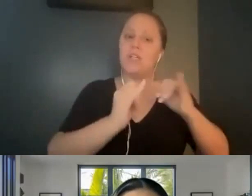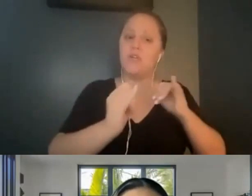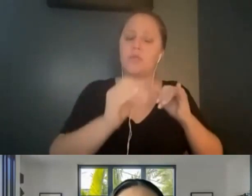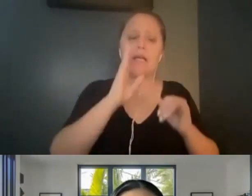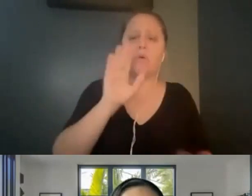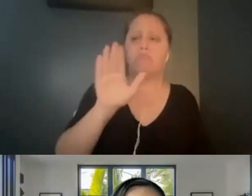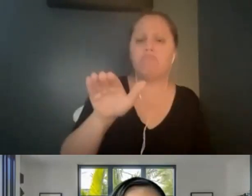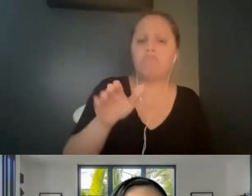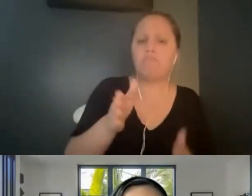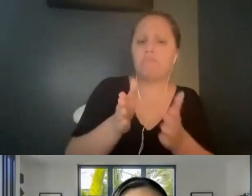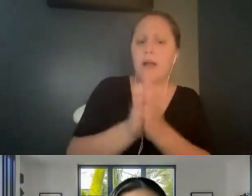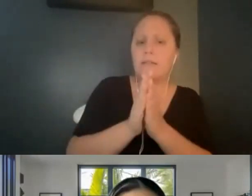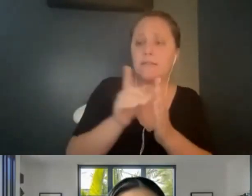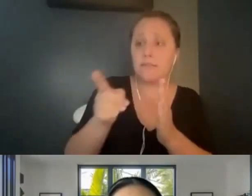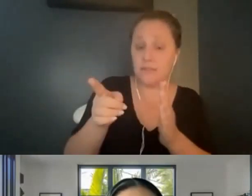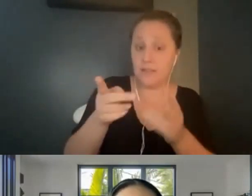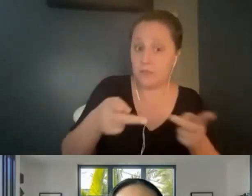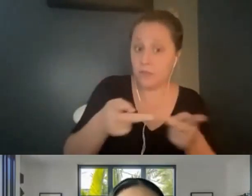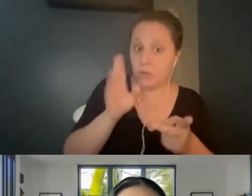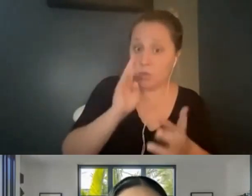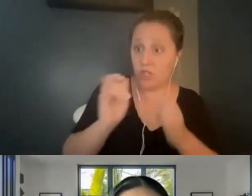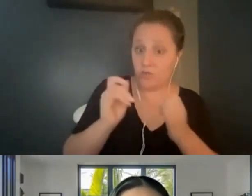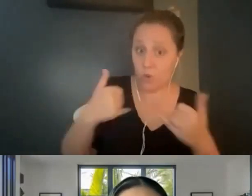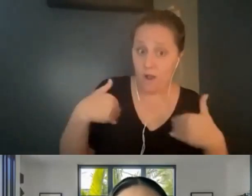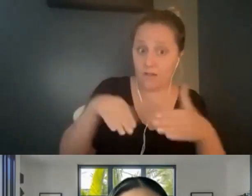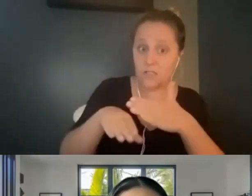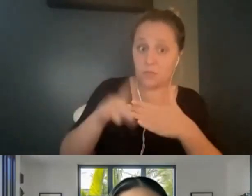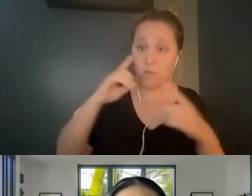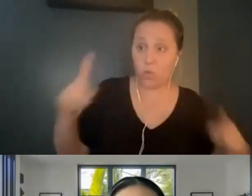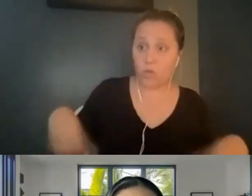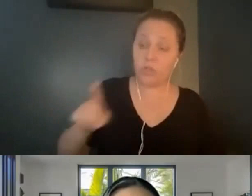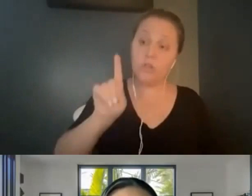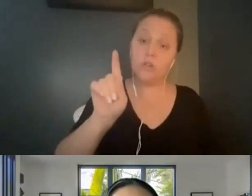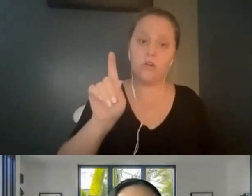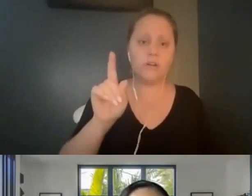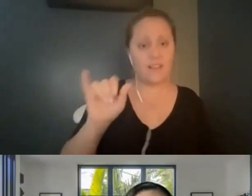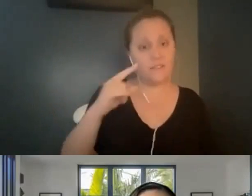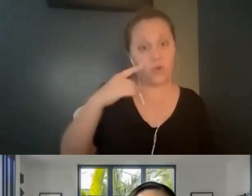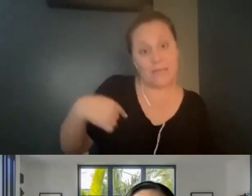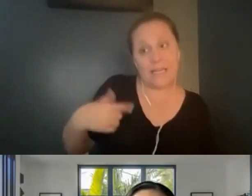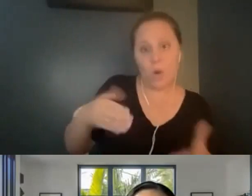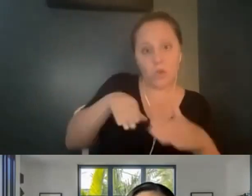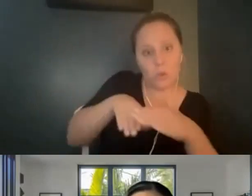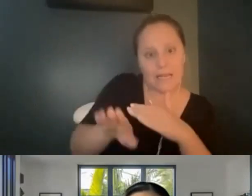that we're going to be interviewing wheelchair accessible?" because, you know, that's for me I want to make sure I'm able to get in the room and, you know,